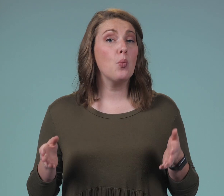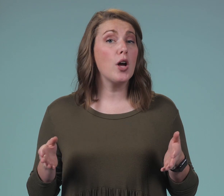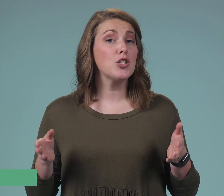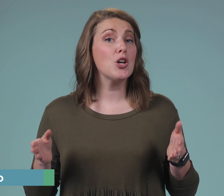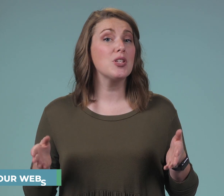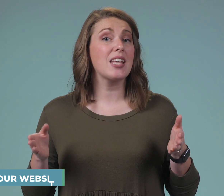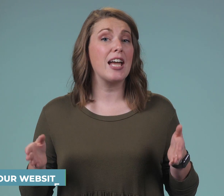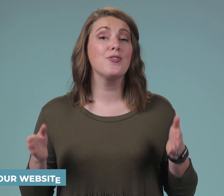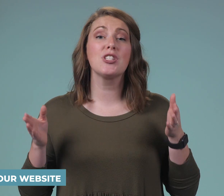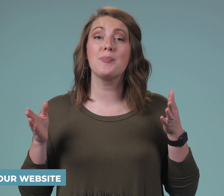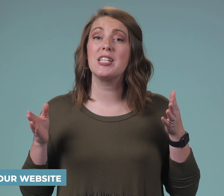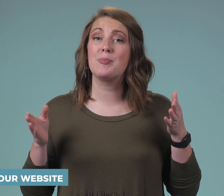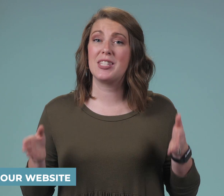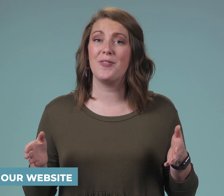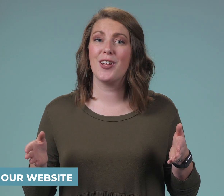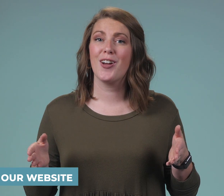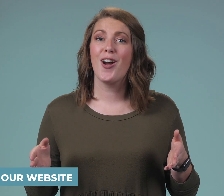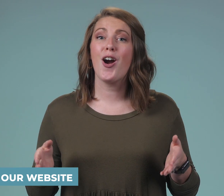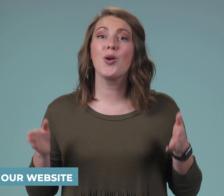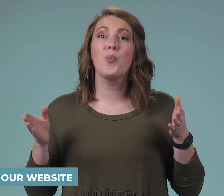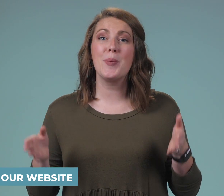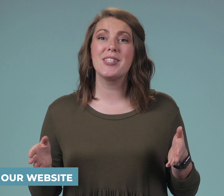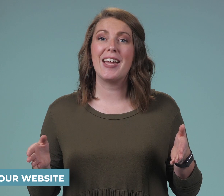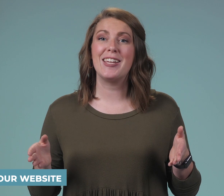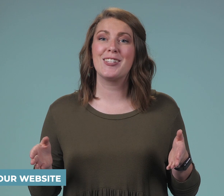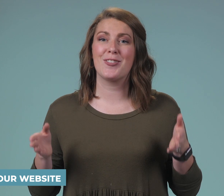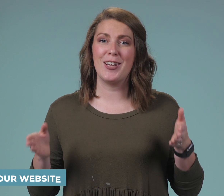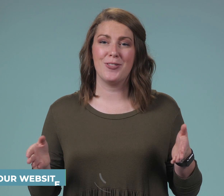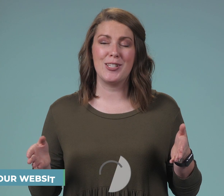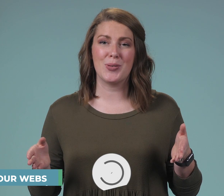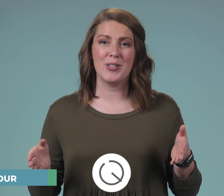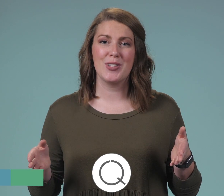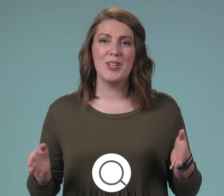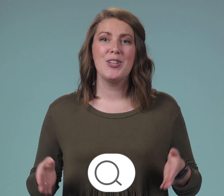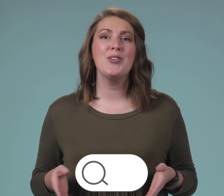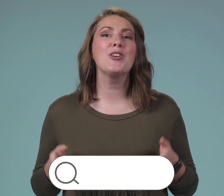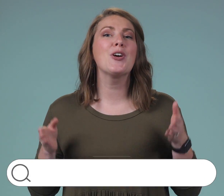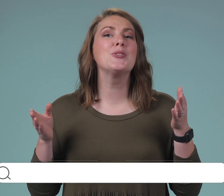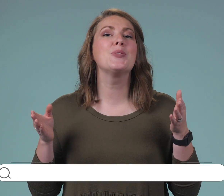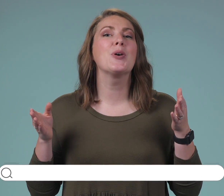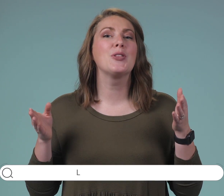want to know the sign for something specific our website is a great resource you can go to